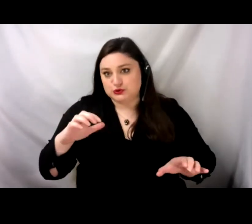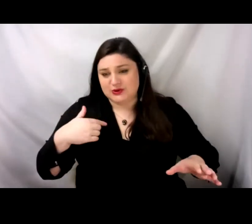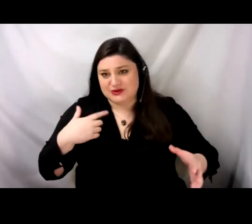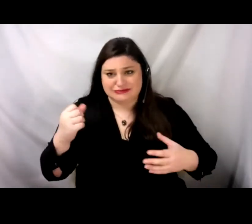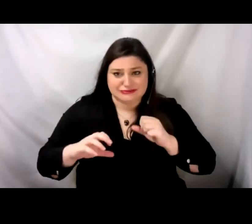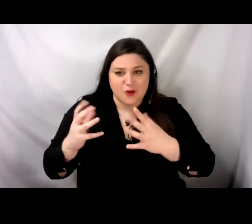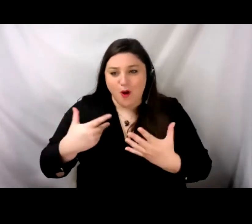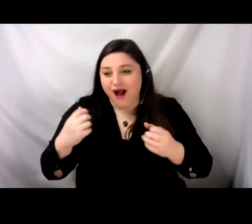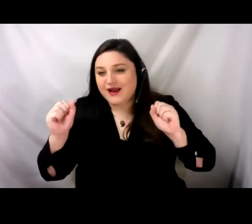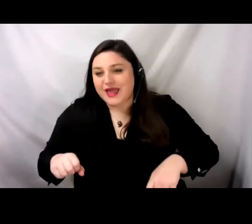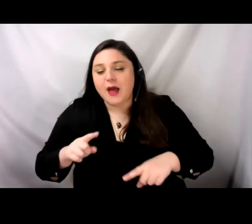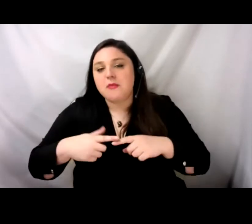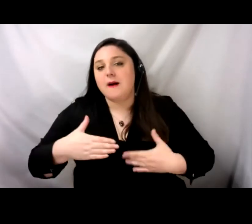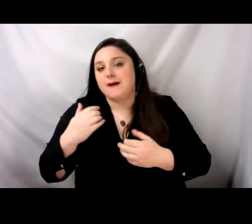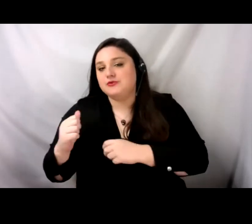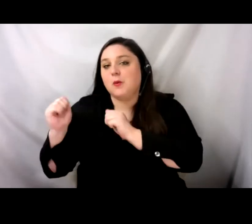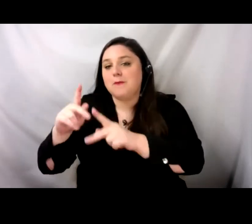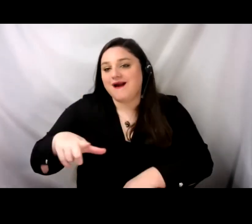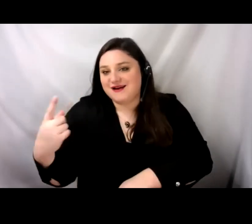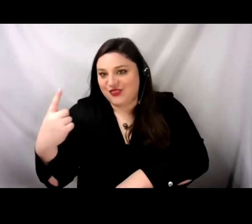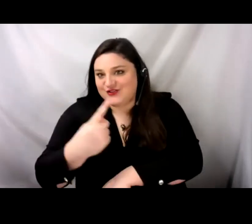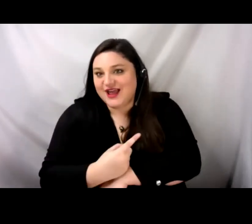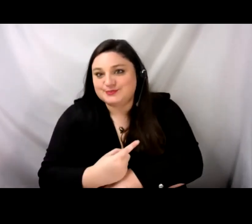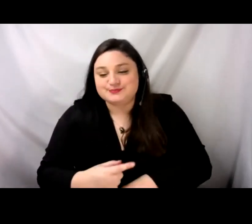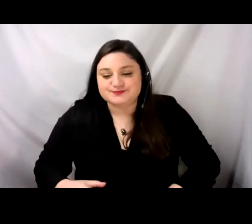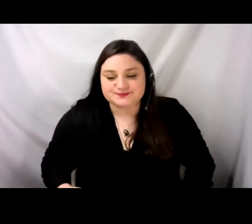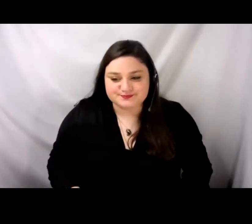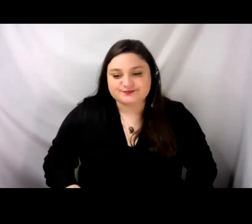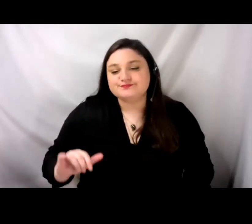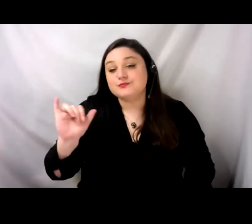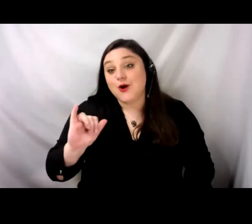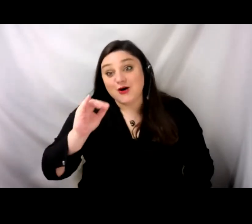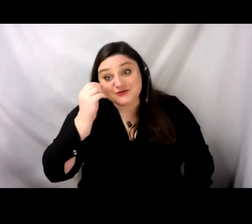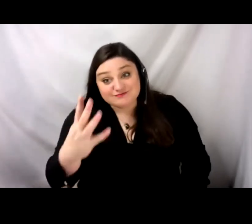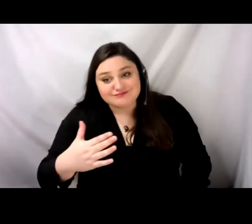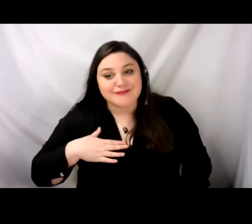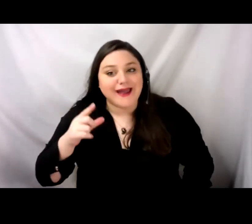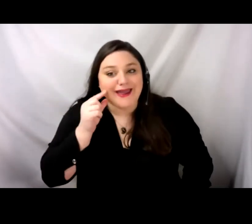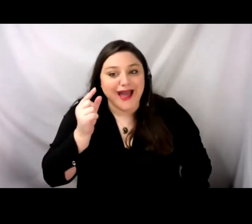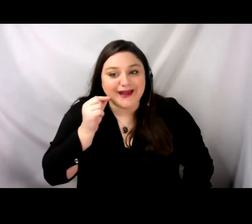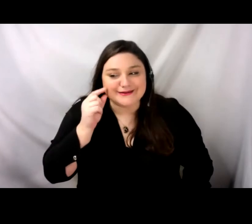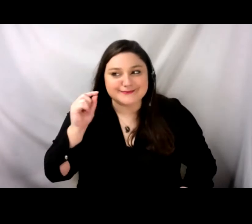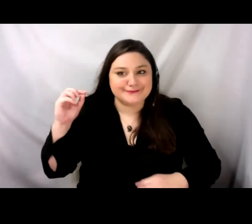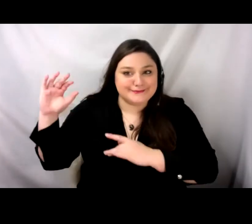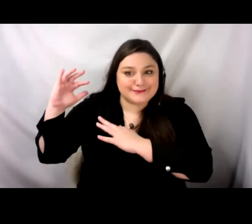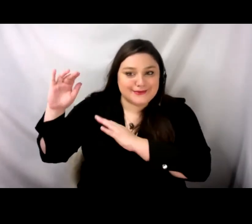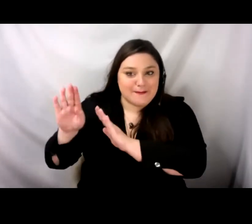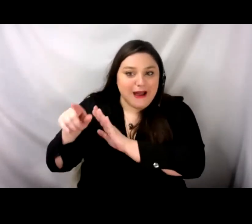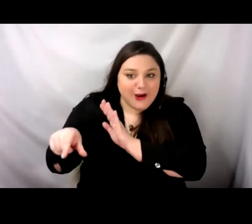And the other thing I have a cat that is hungry now so you'll have to put up with that.